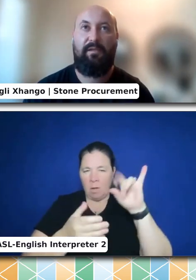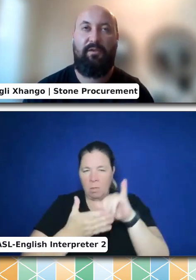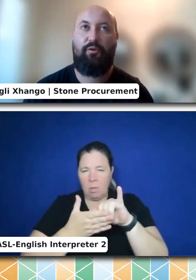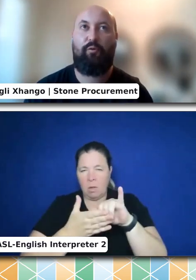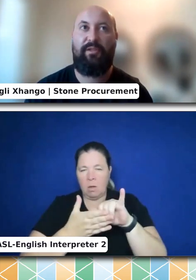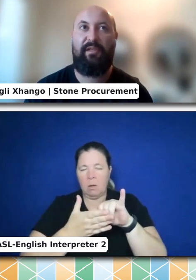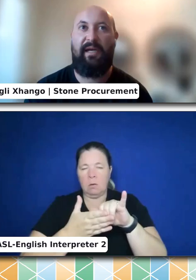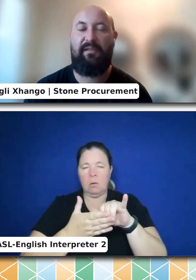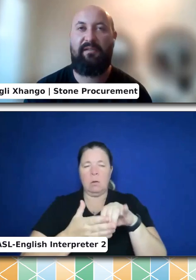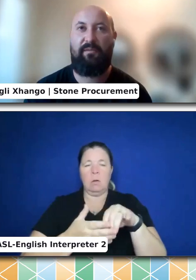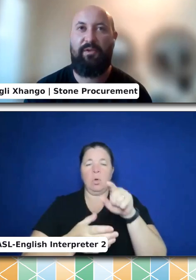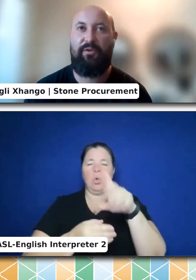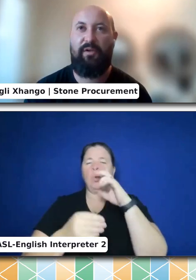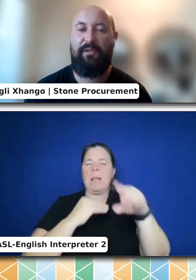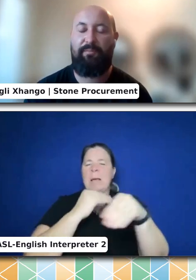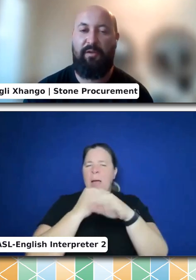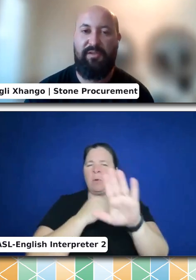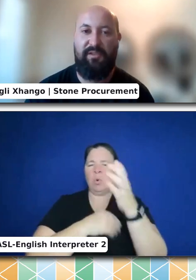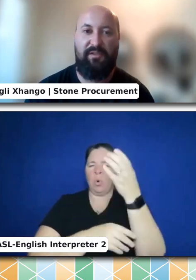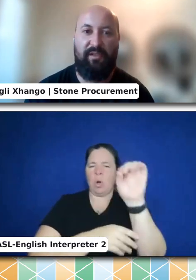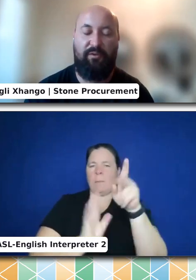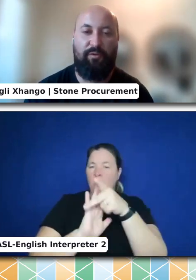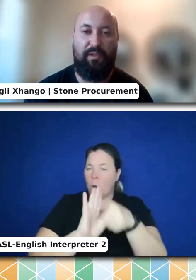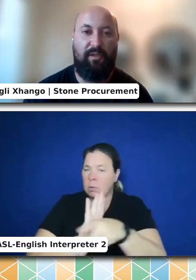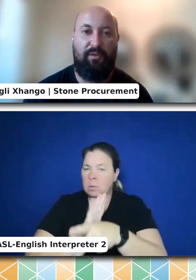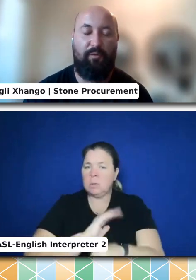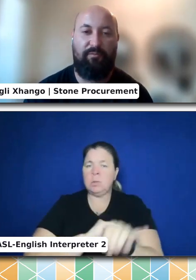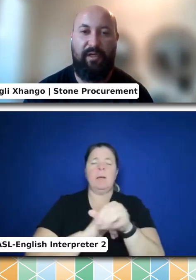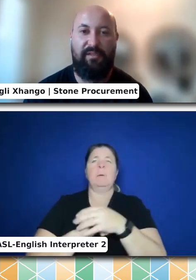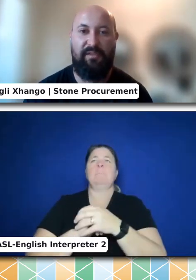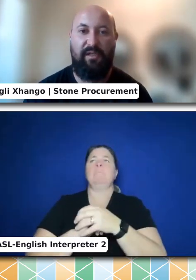You're going to add some of your company policies, like your human rights.